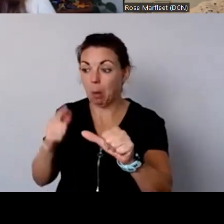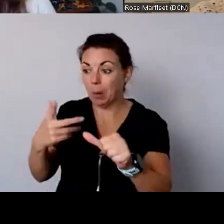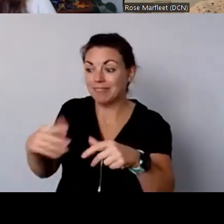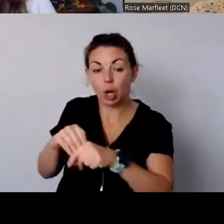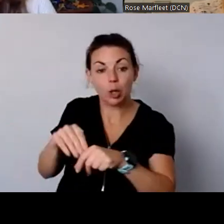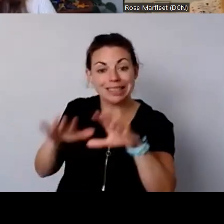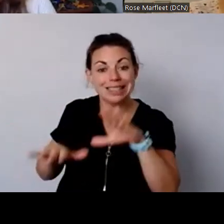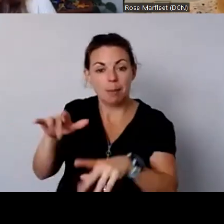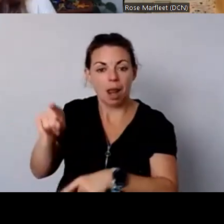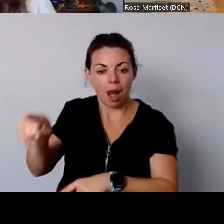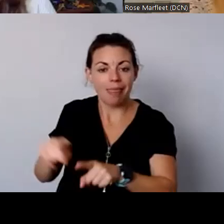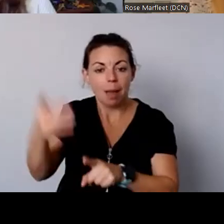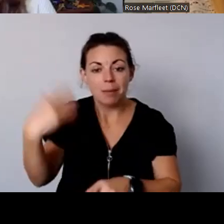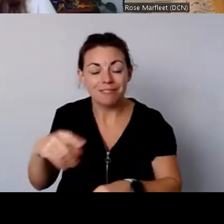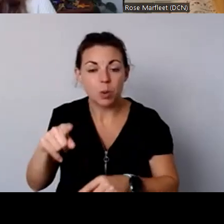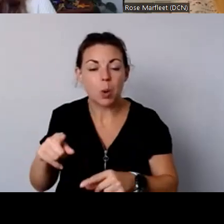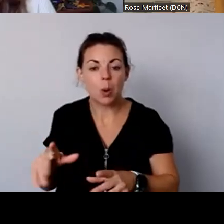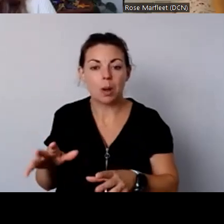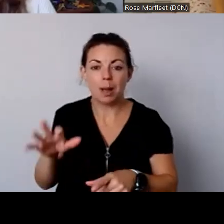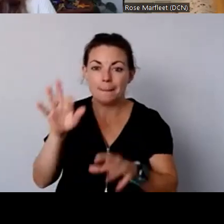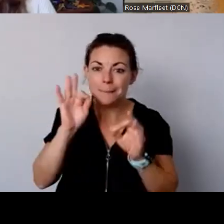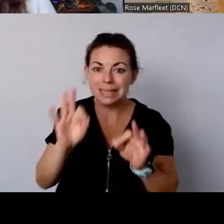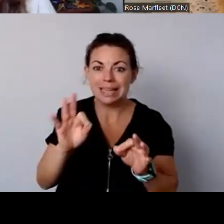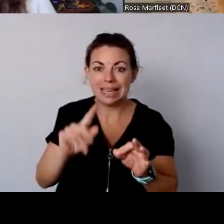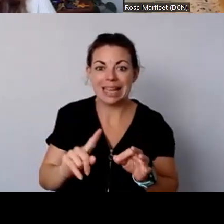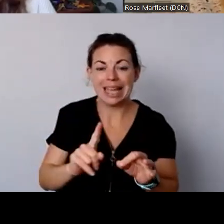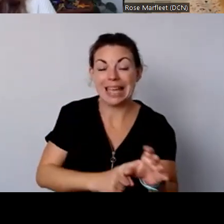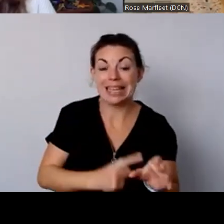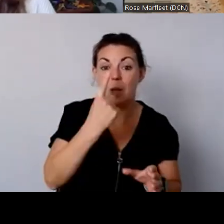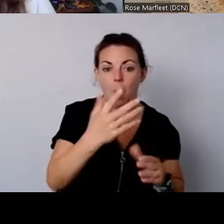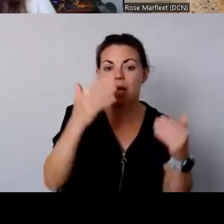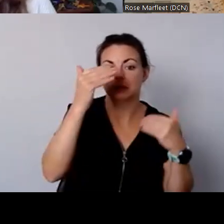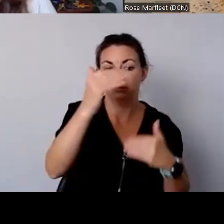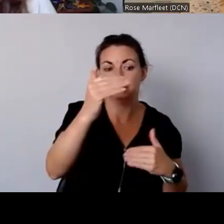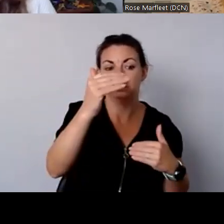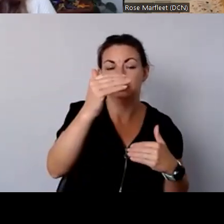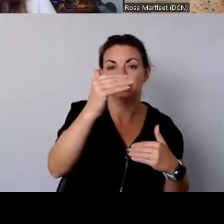Particularly in year one, it wasn't actually